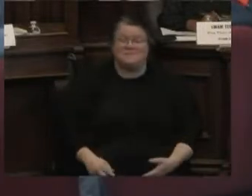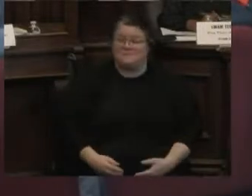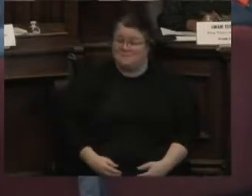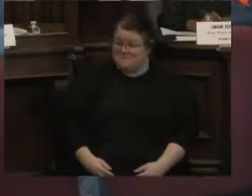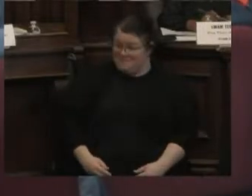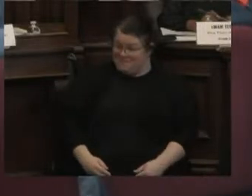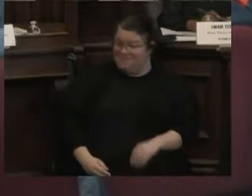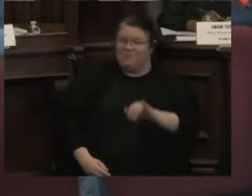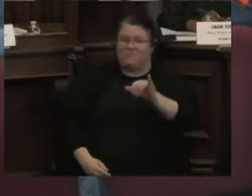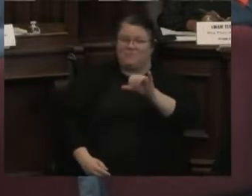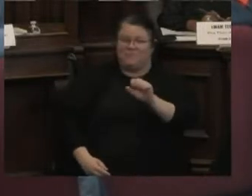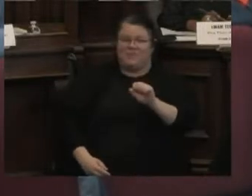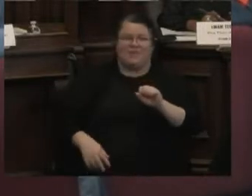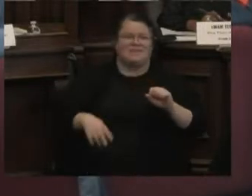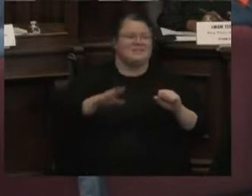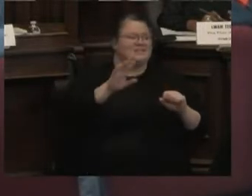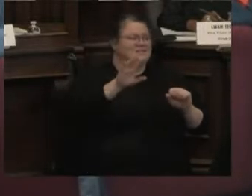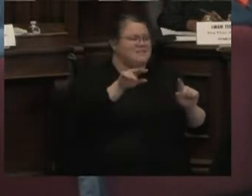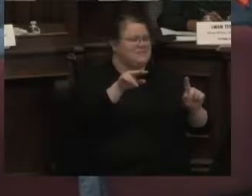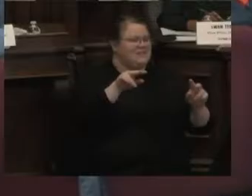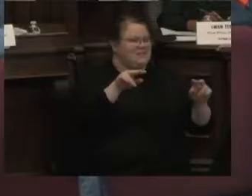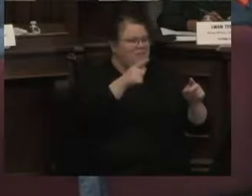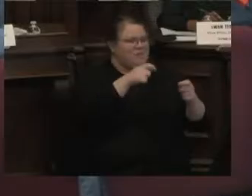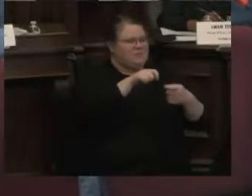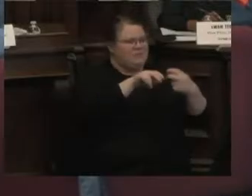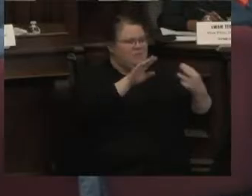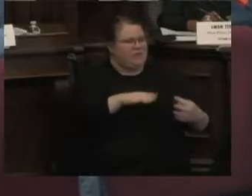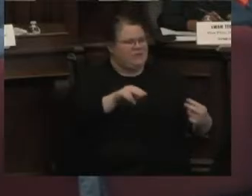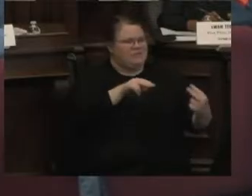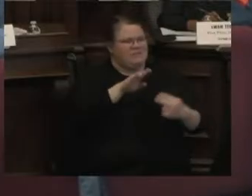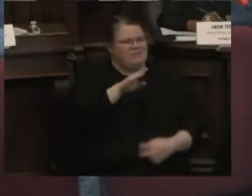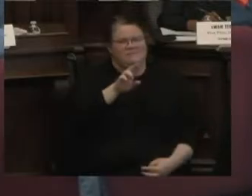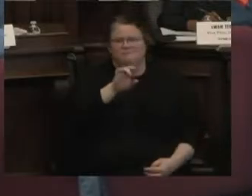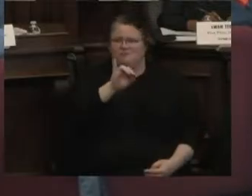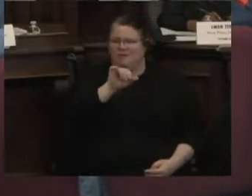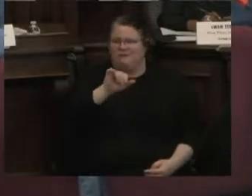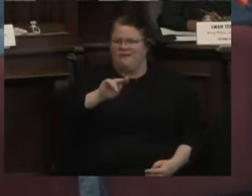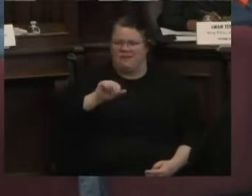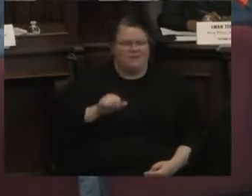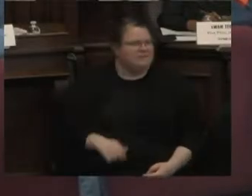wondering if you have any thoughts on that going forward. I do, and I'm going to turn